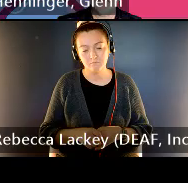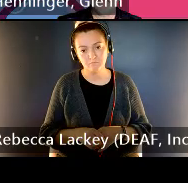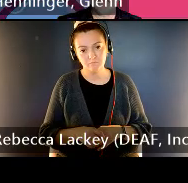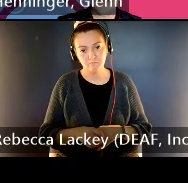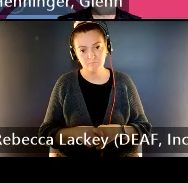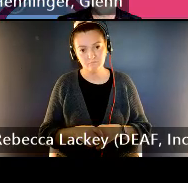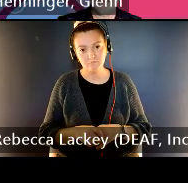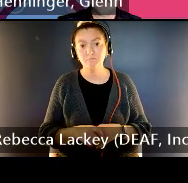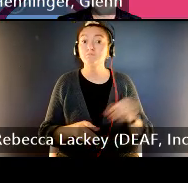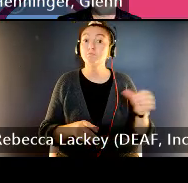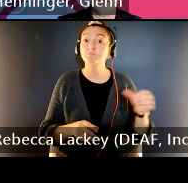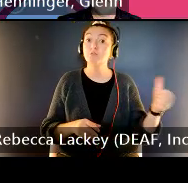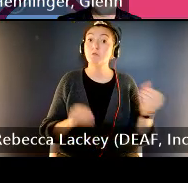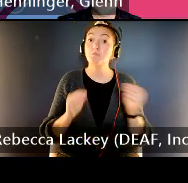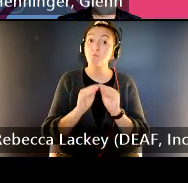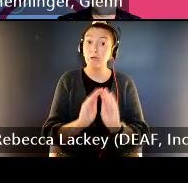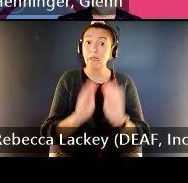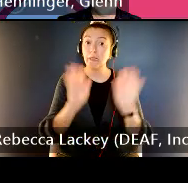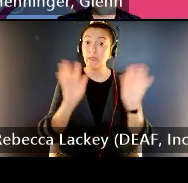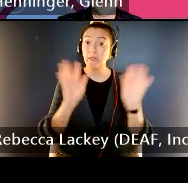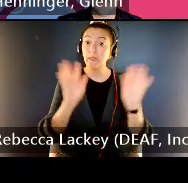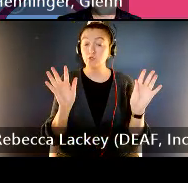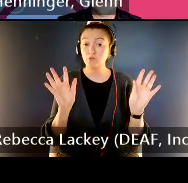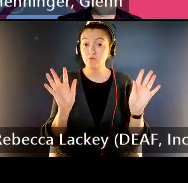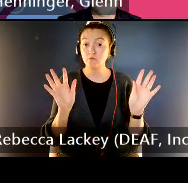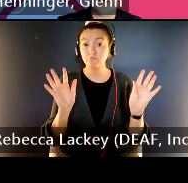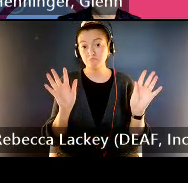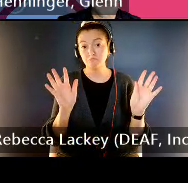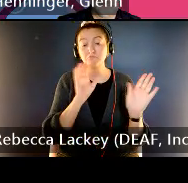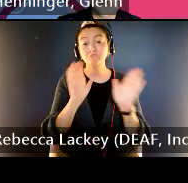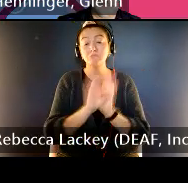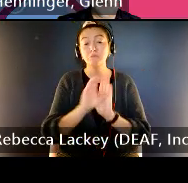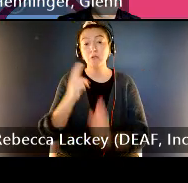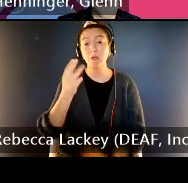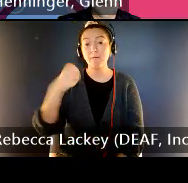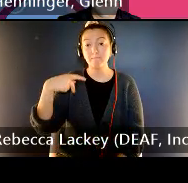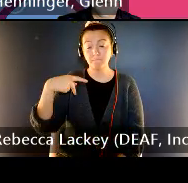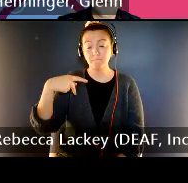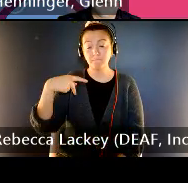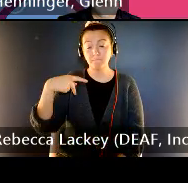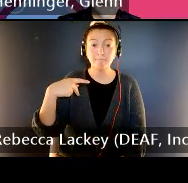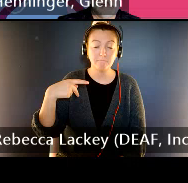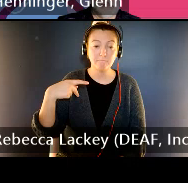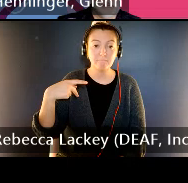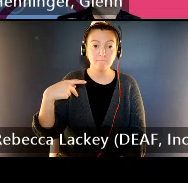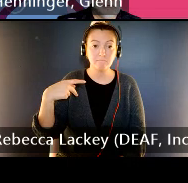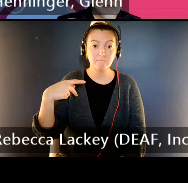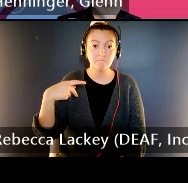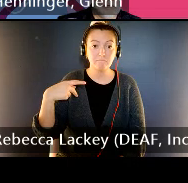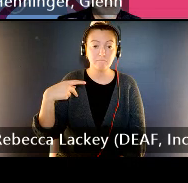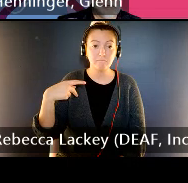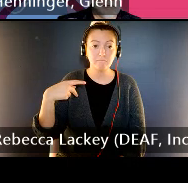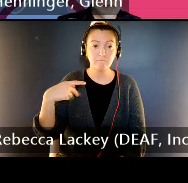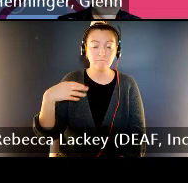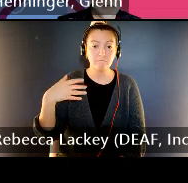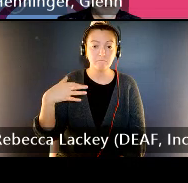Here's one. It's a little clearer image of a speed hump with that extends from the gutter